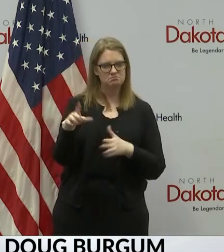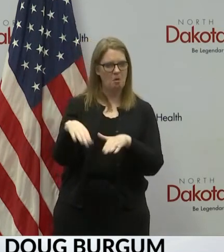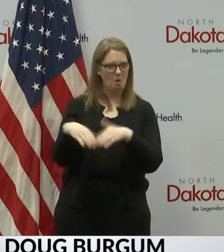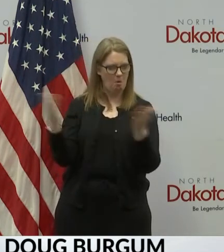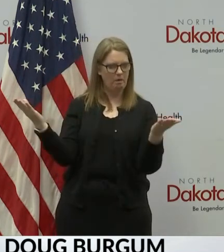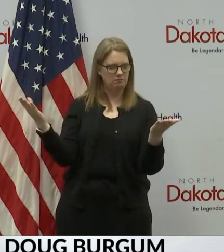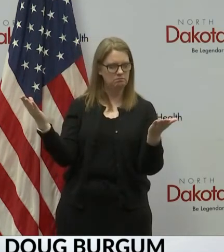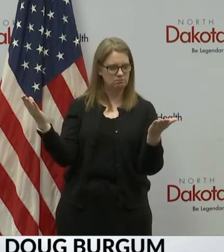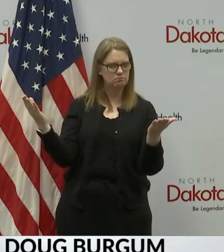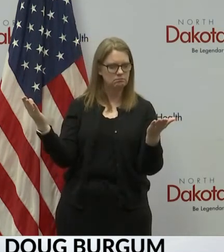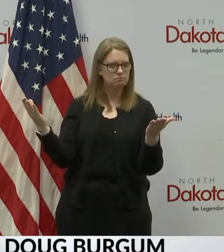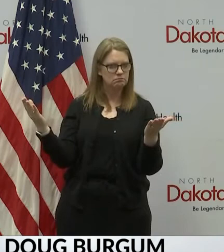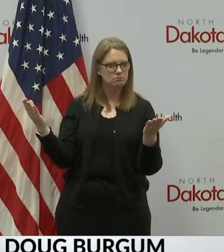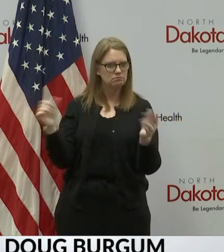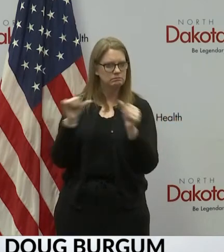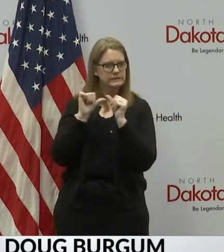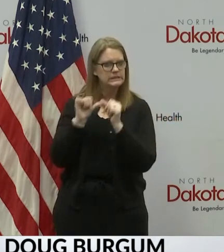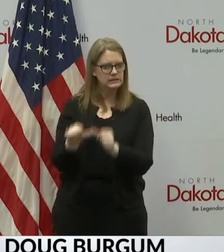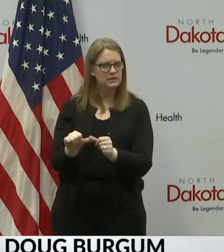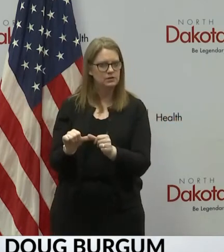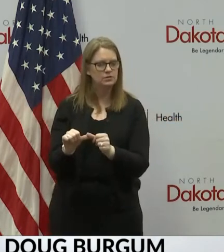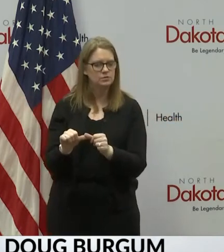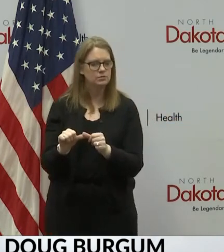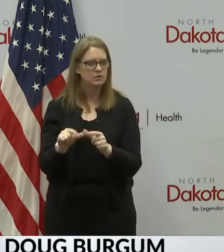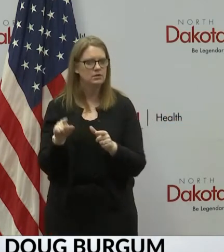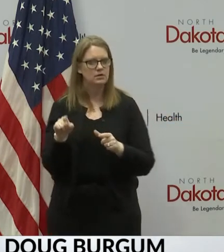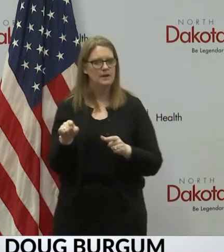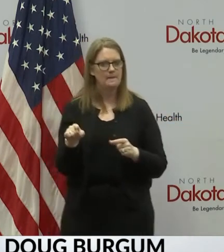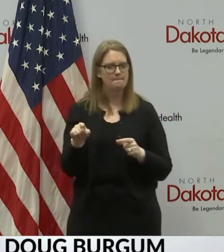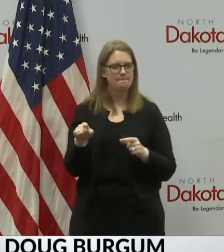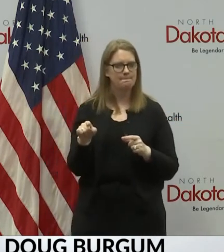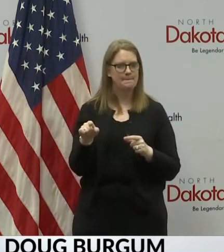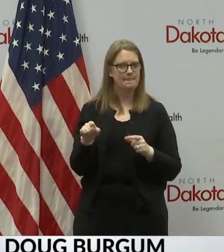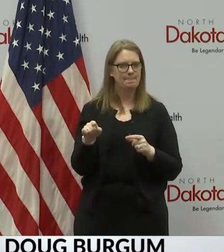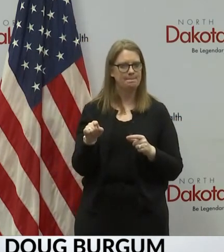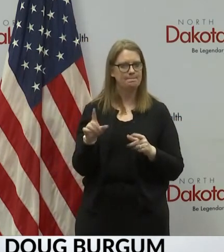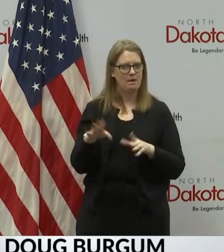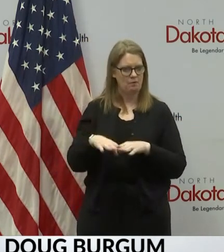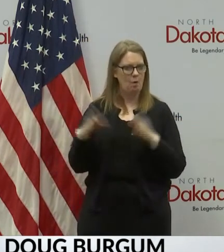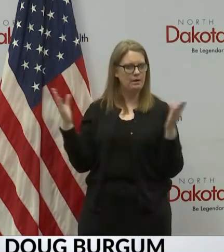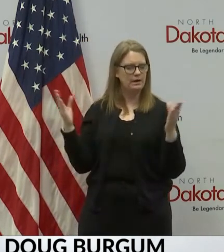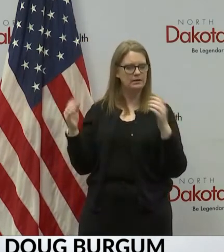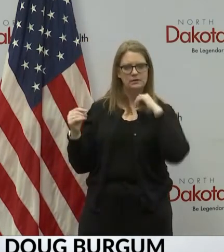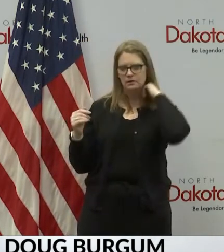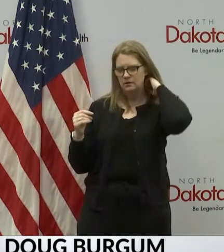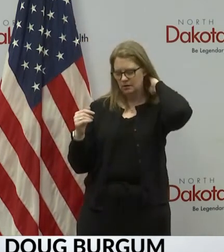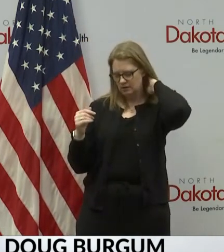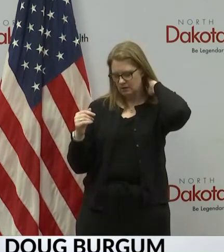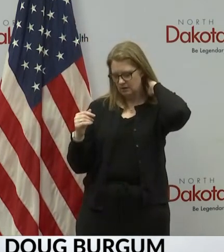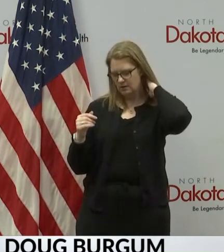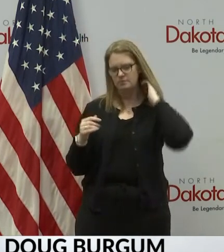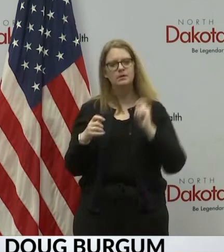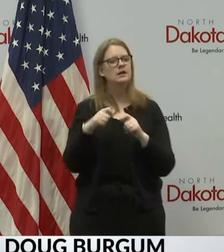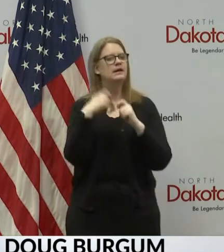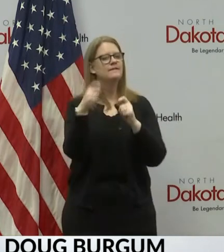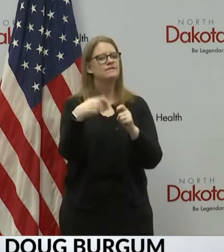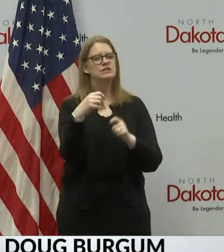BOAT RAMPS, THAT ALL OF OUR STATE PARKS THAT HAD BOAT RAMPS, THOSE REMAIN OPEN.